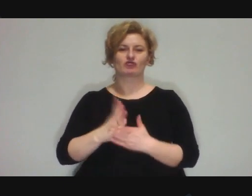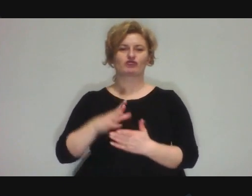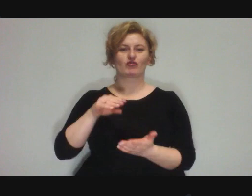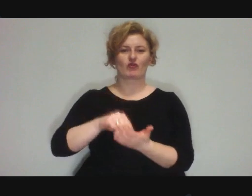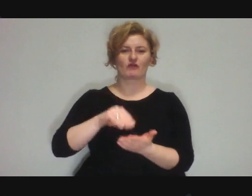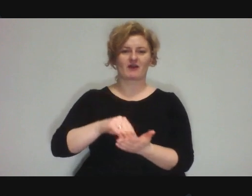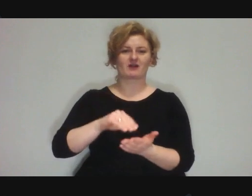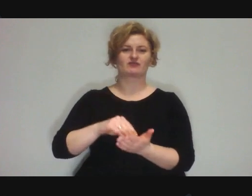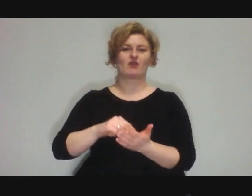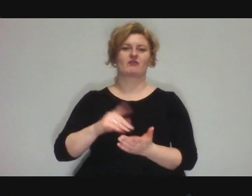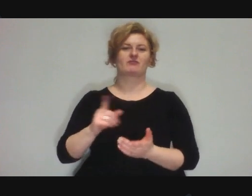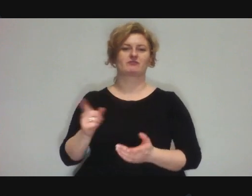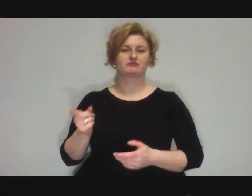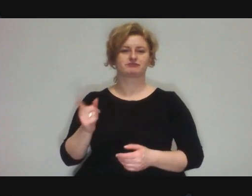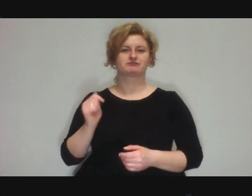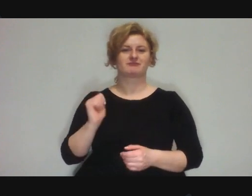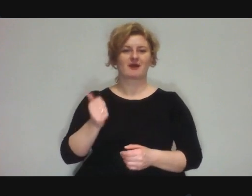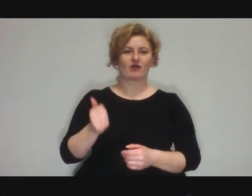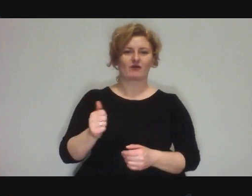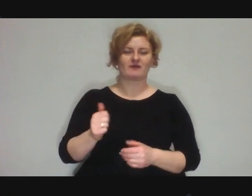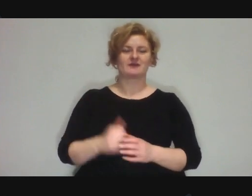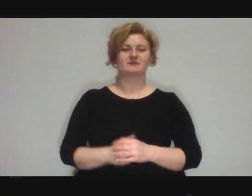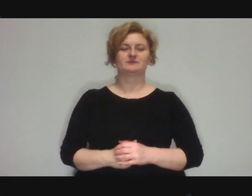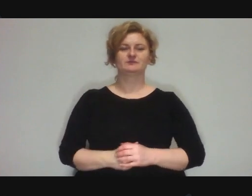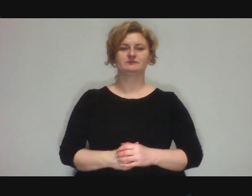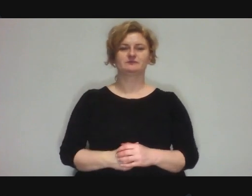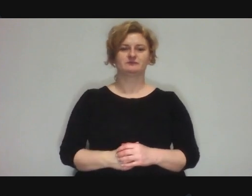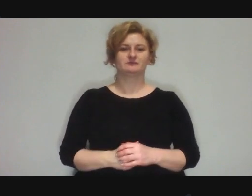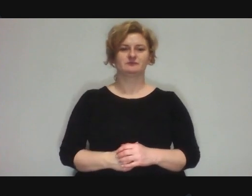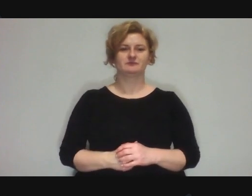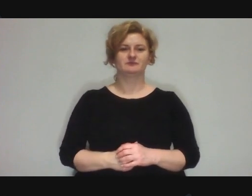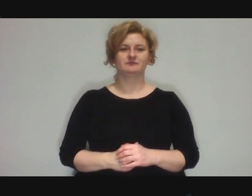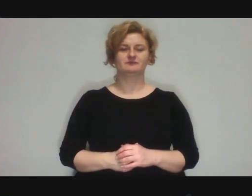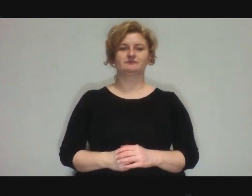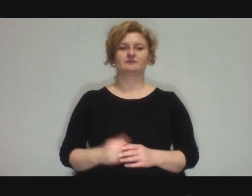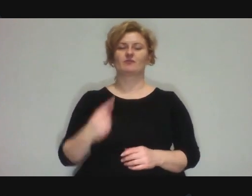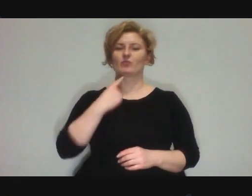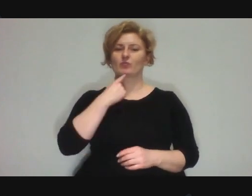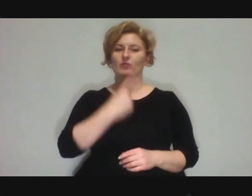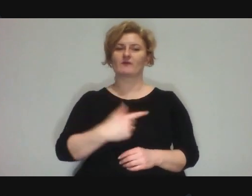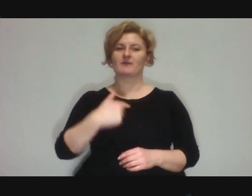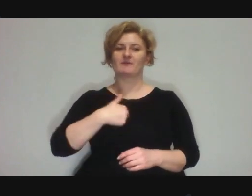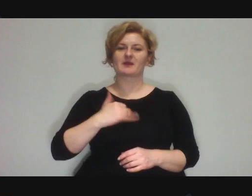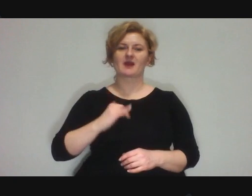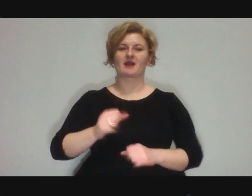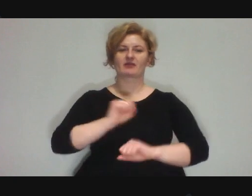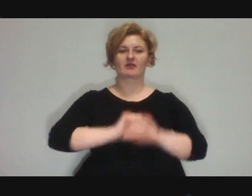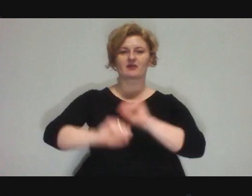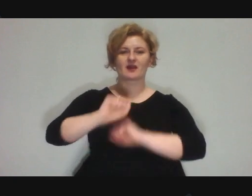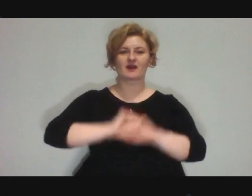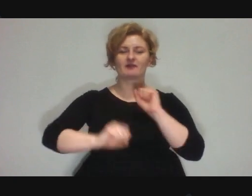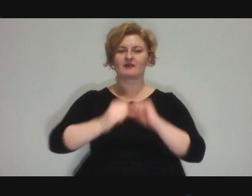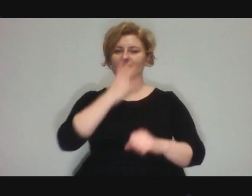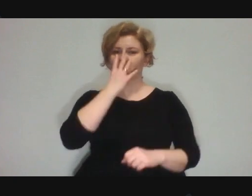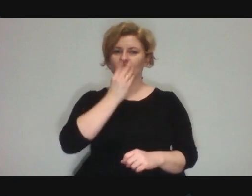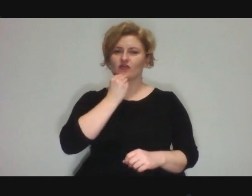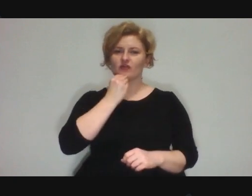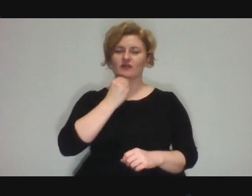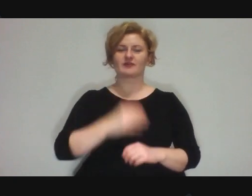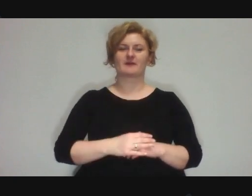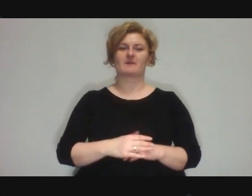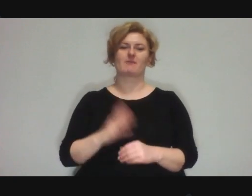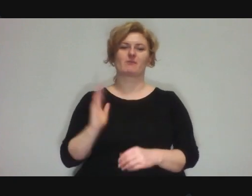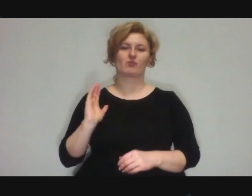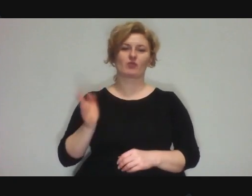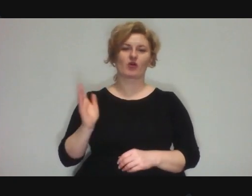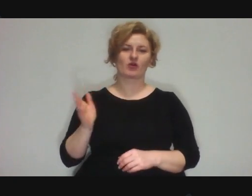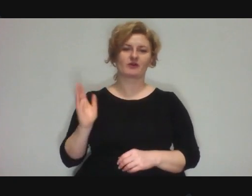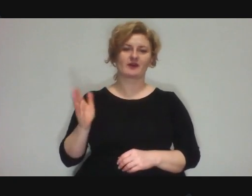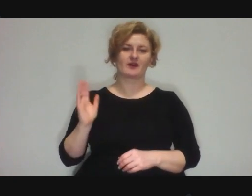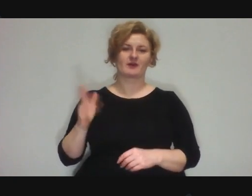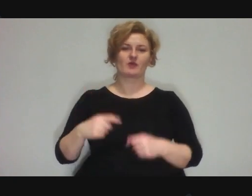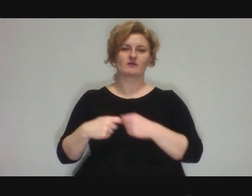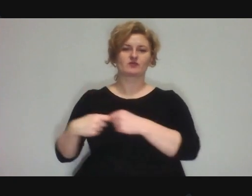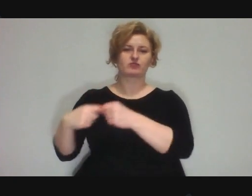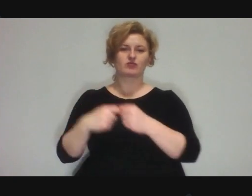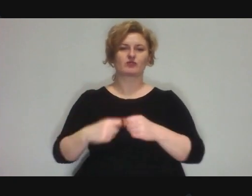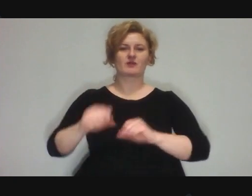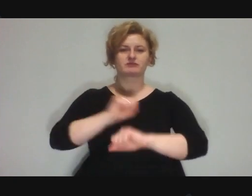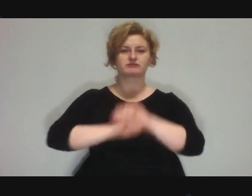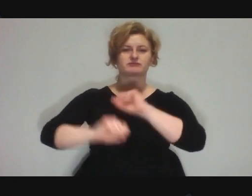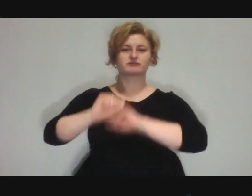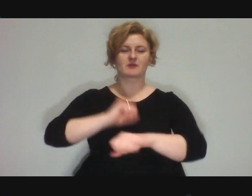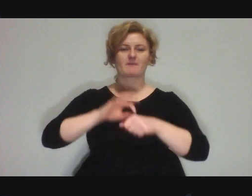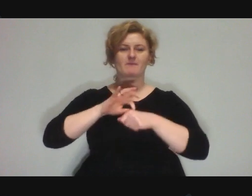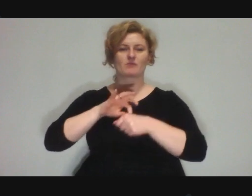he told me exactly how these trainings look like. Then we basically trained together and ran workshops together.